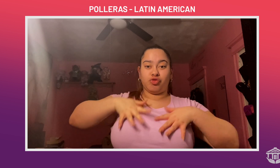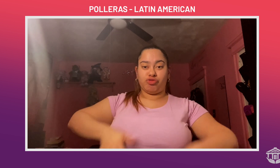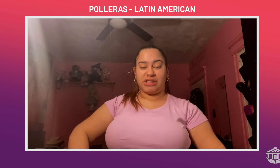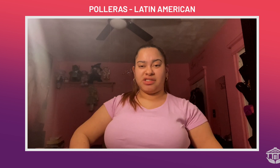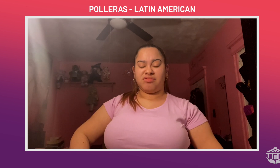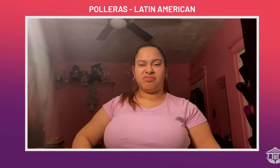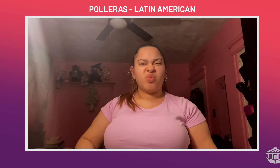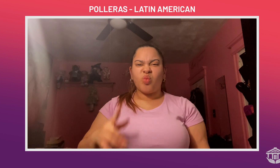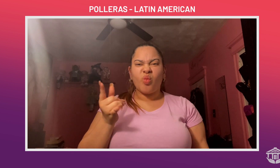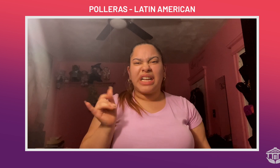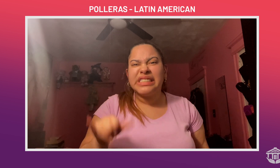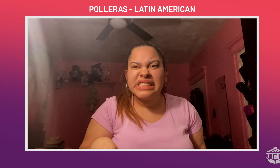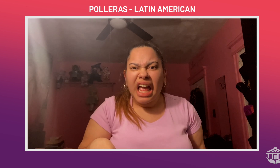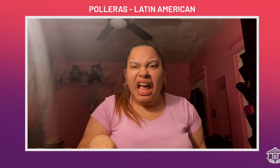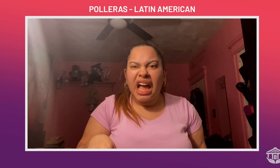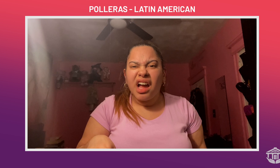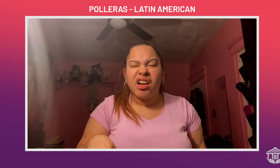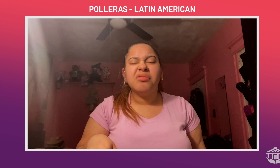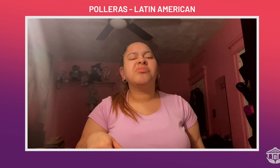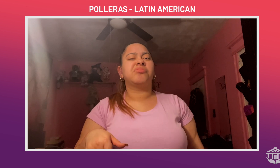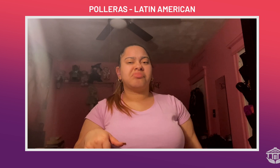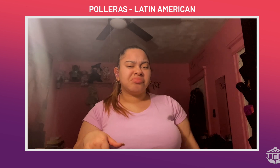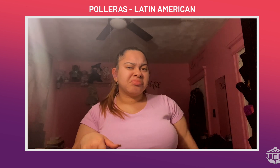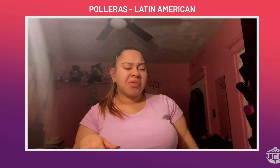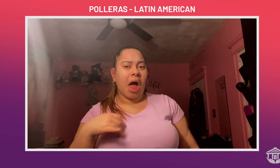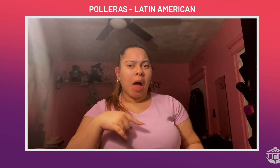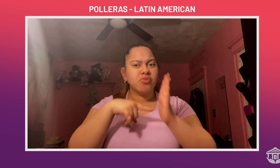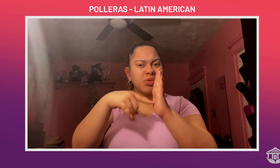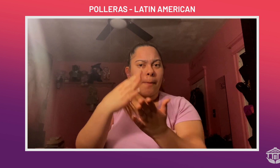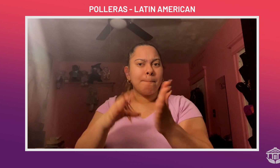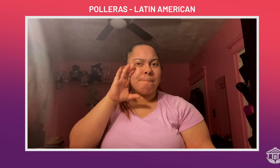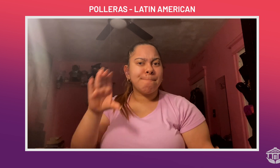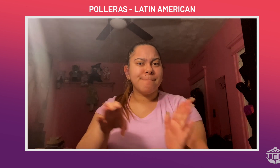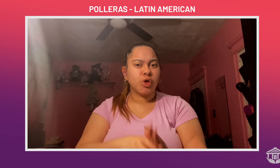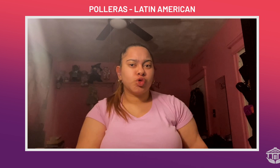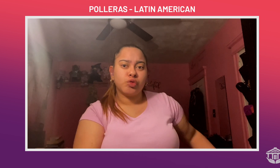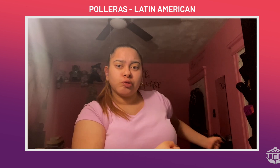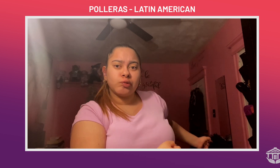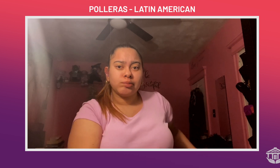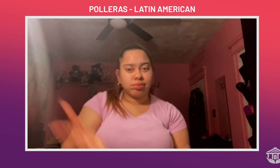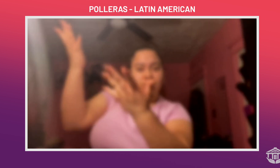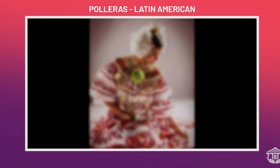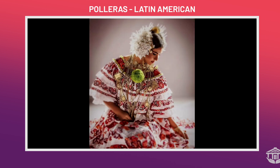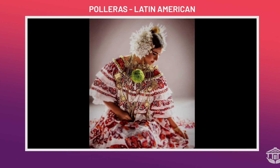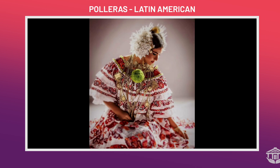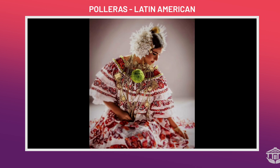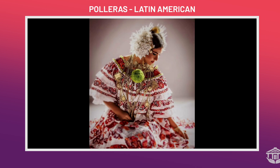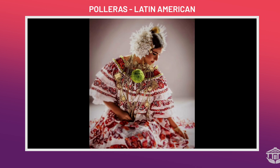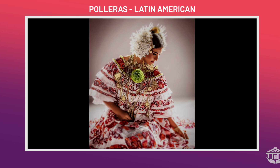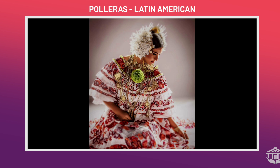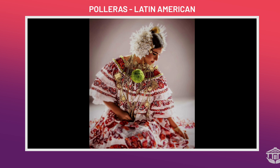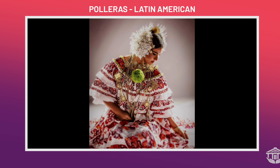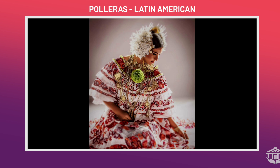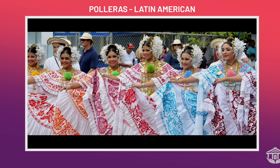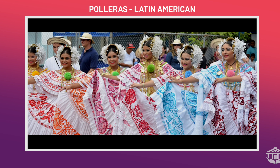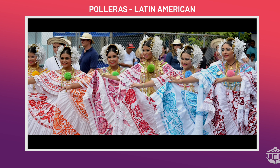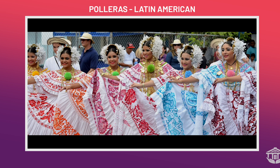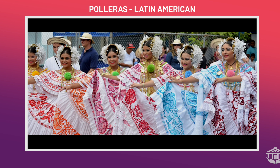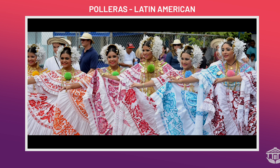If you haven’t heard of it before, I’m sure you’re wondering what that is. So, here’s some pictures!